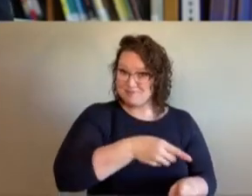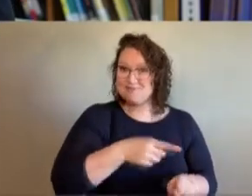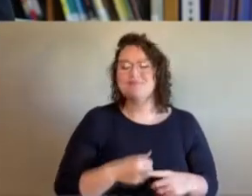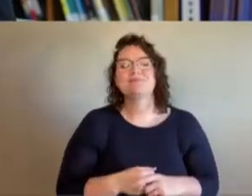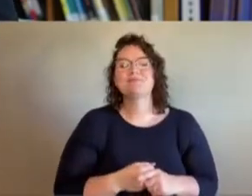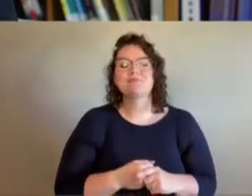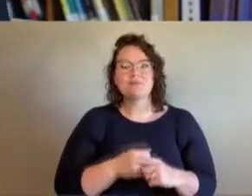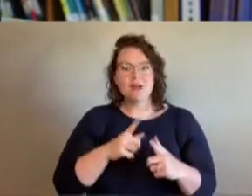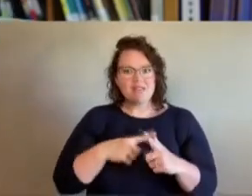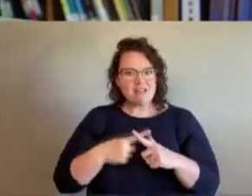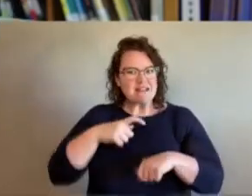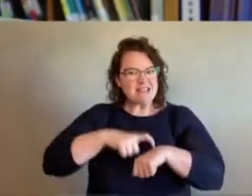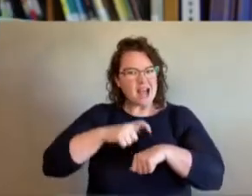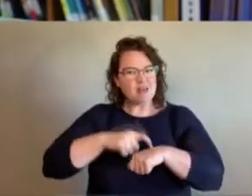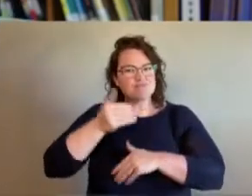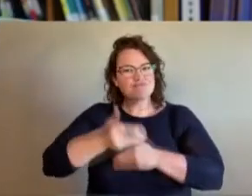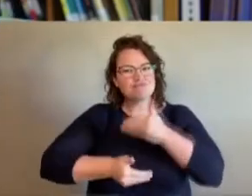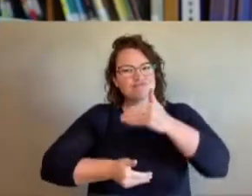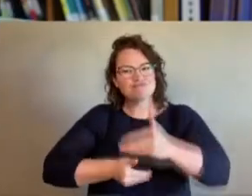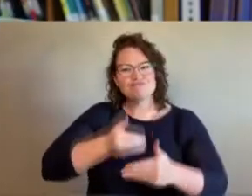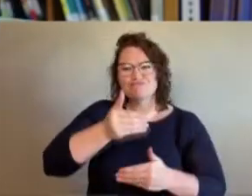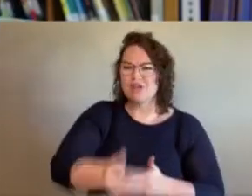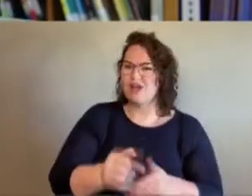There is the mermaid. She is pretty.